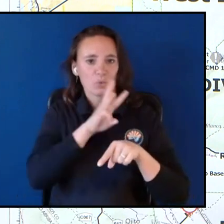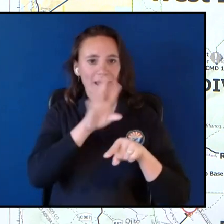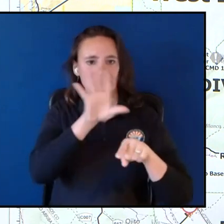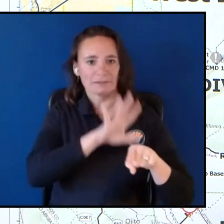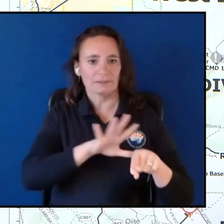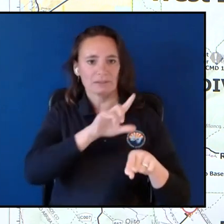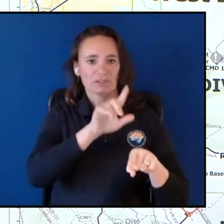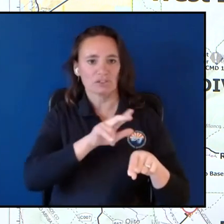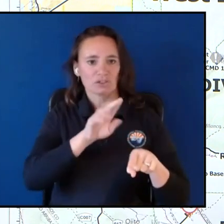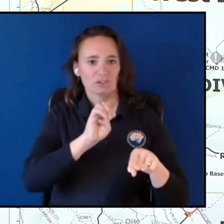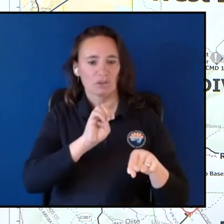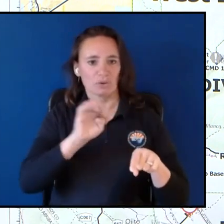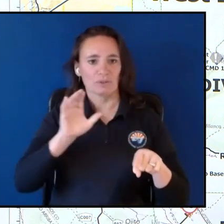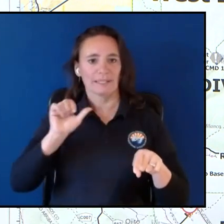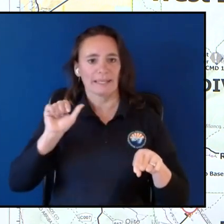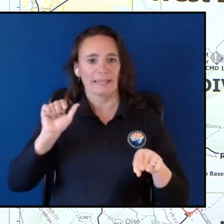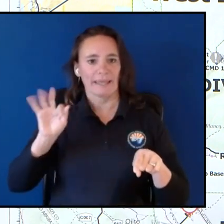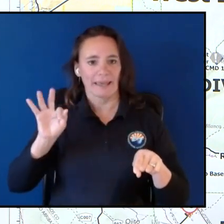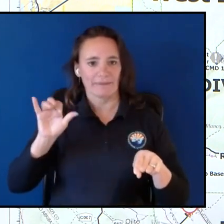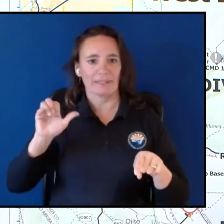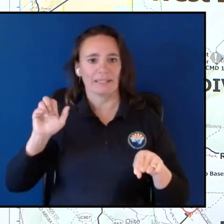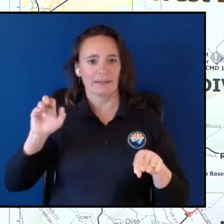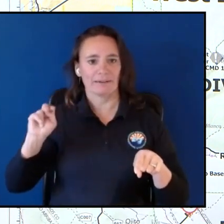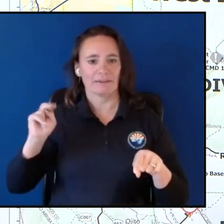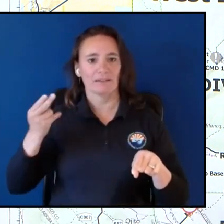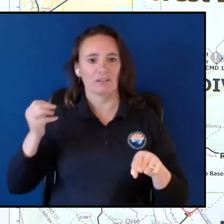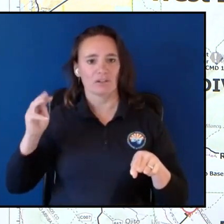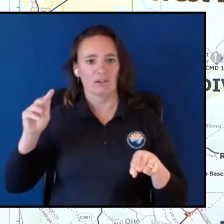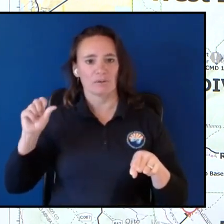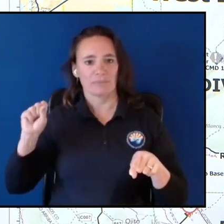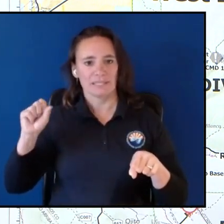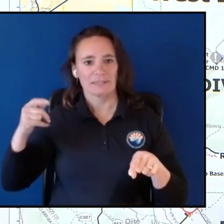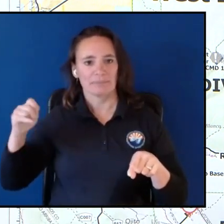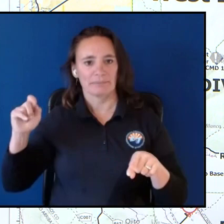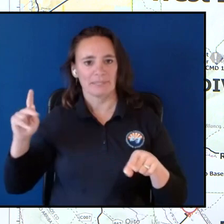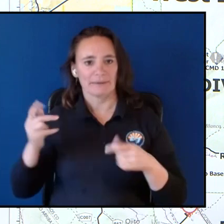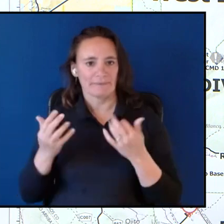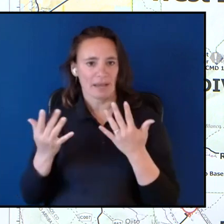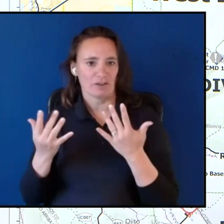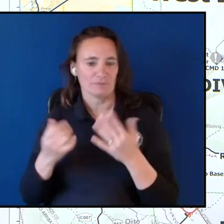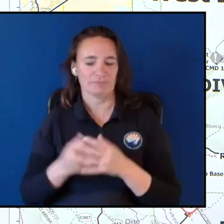Hermits Peak Fire. Last night, on the 209,